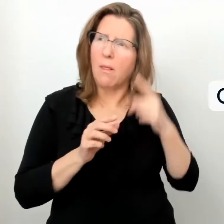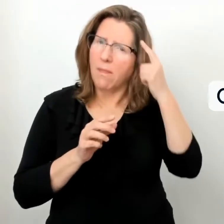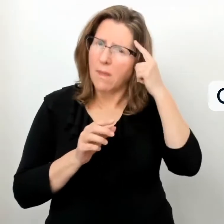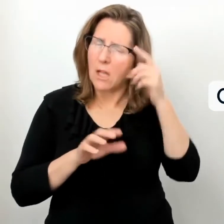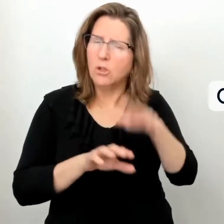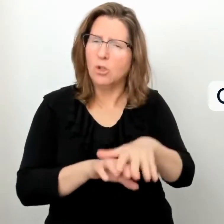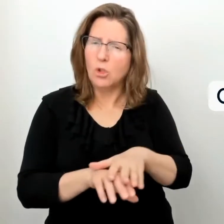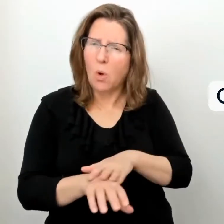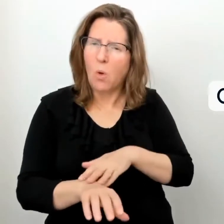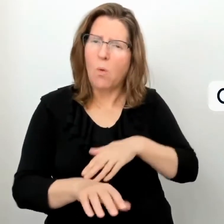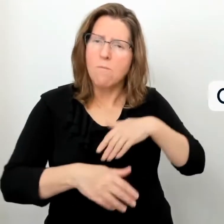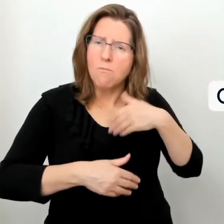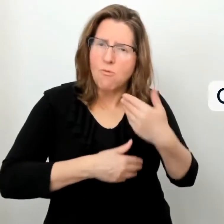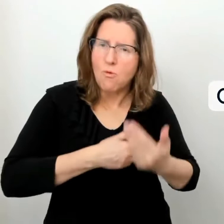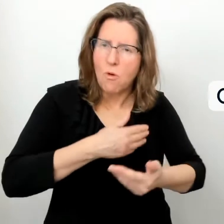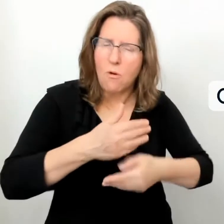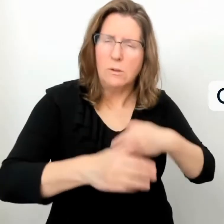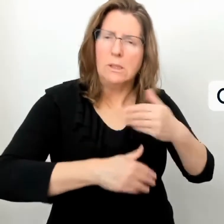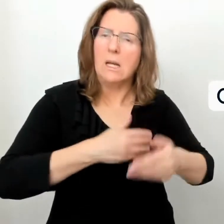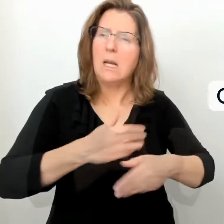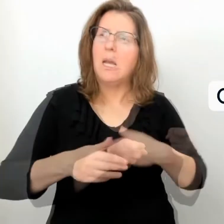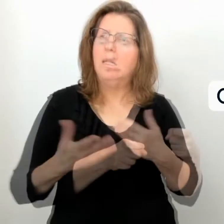They also tend to speak more slowly and deliberately.